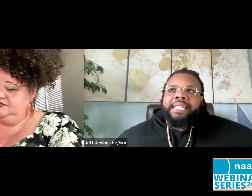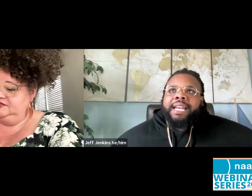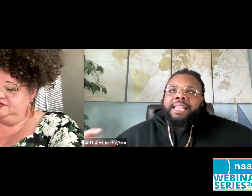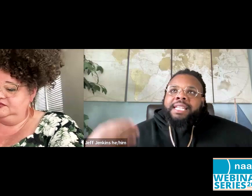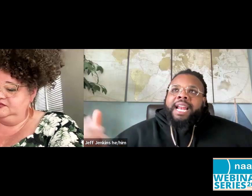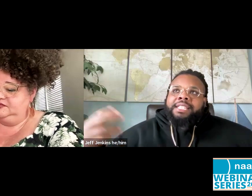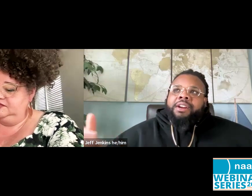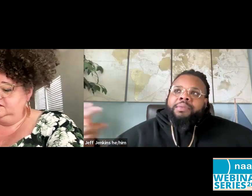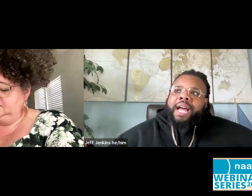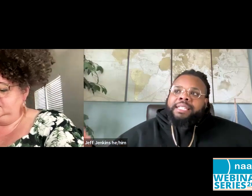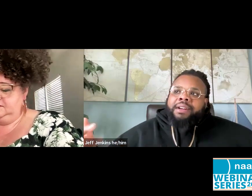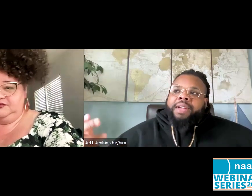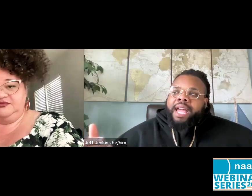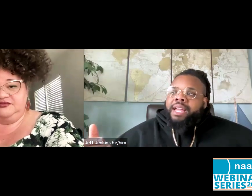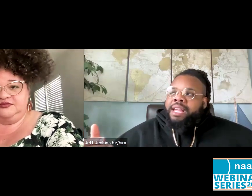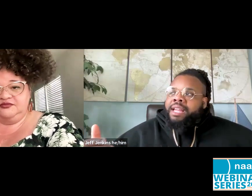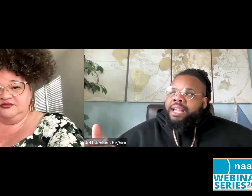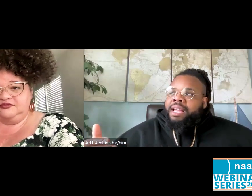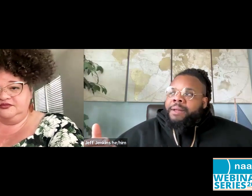like the things that I started realizing, like, okay,